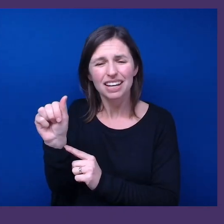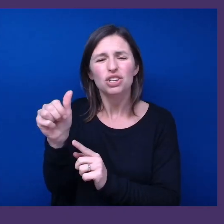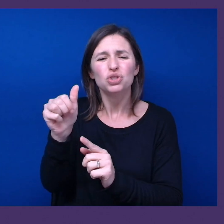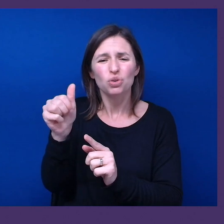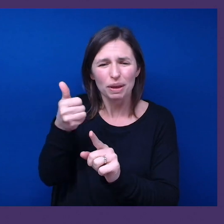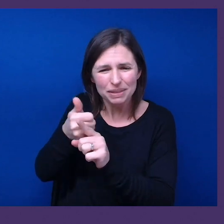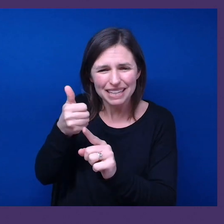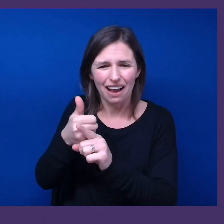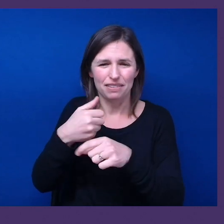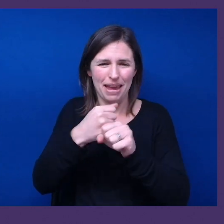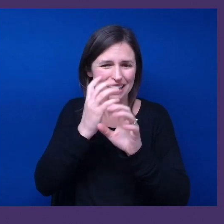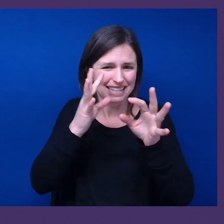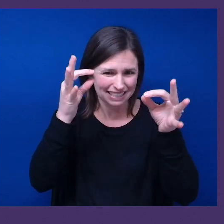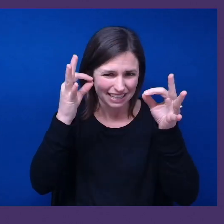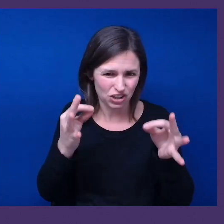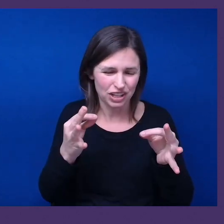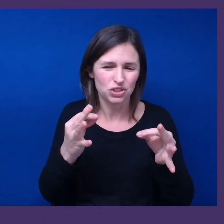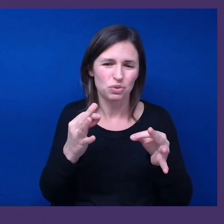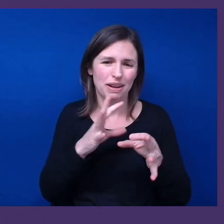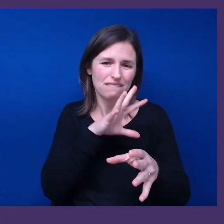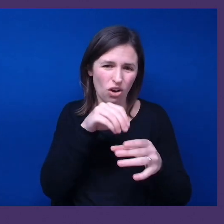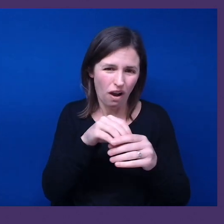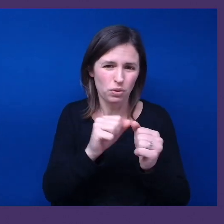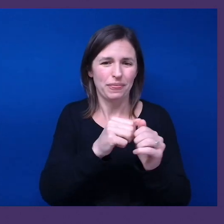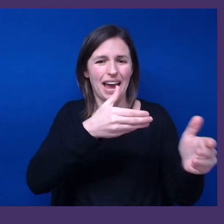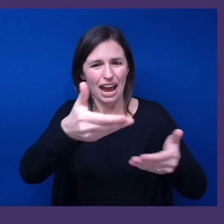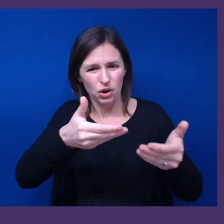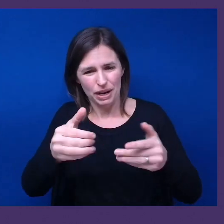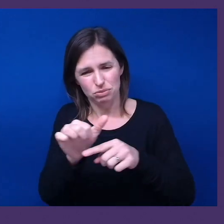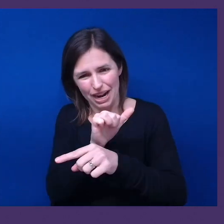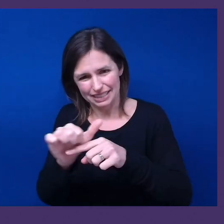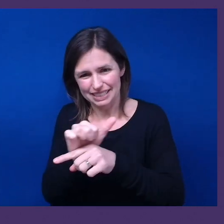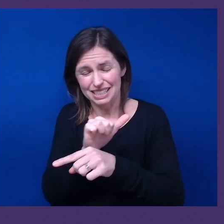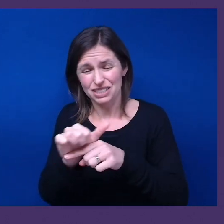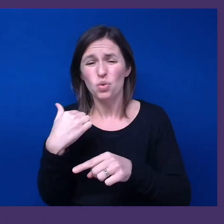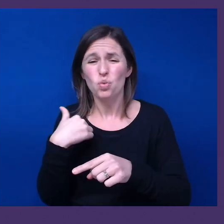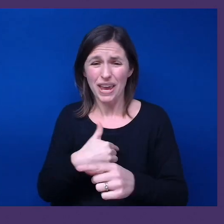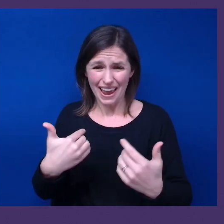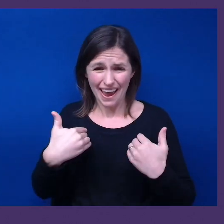We have the power to reshape the future of work, and it's incredibly exciting.